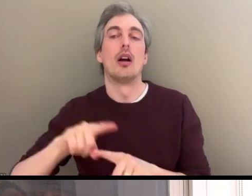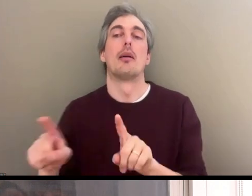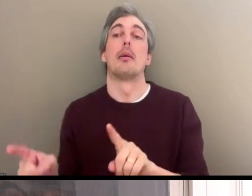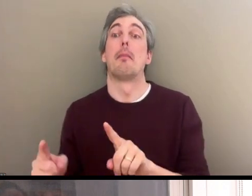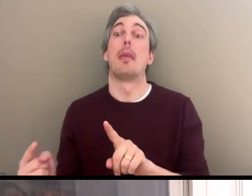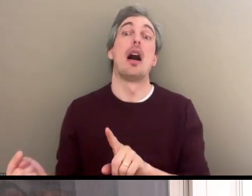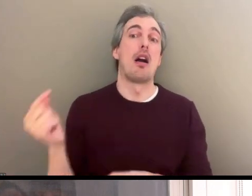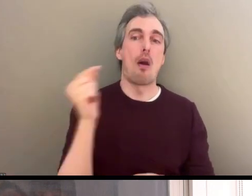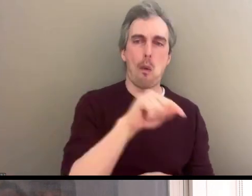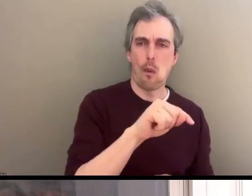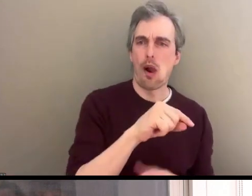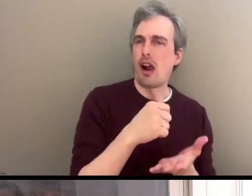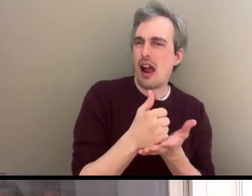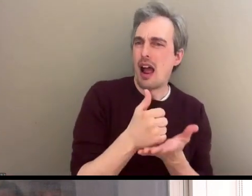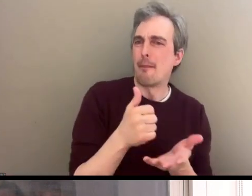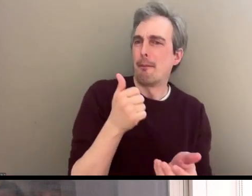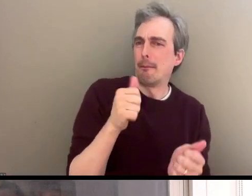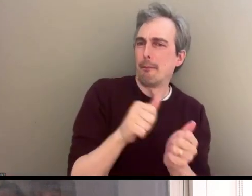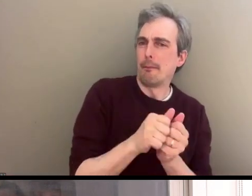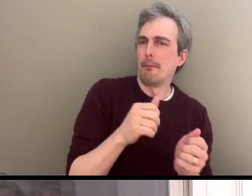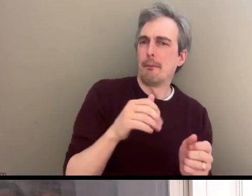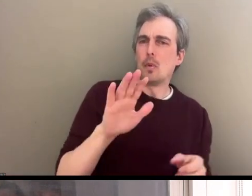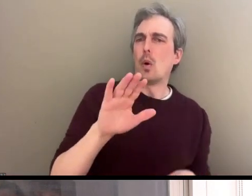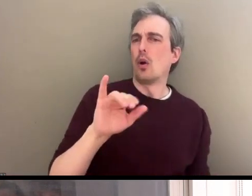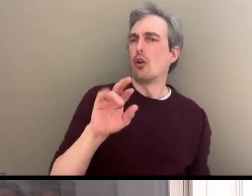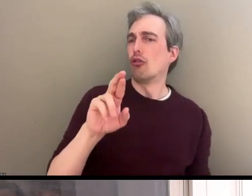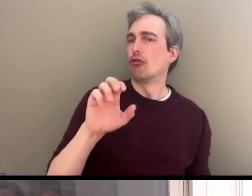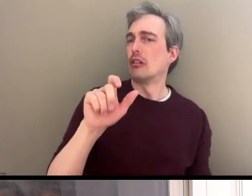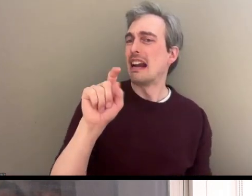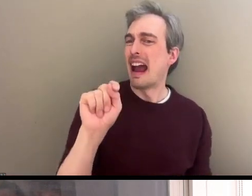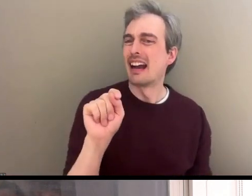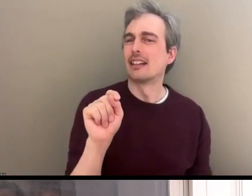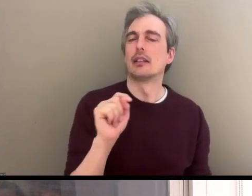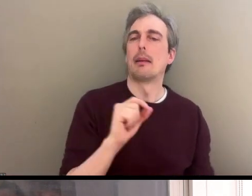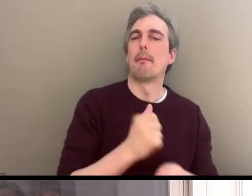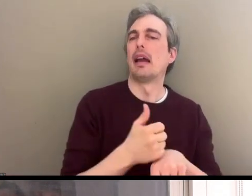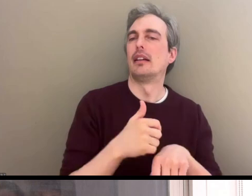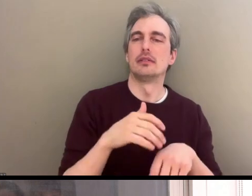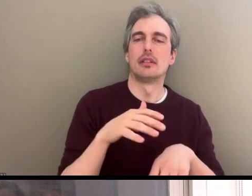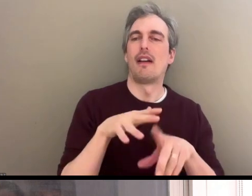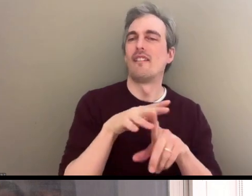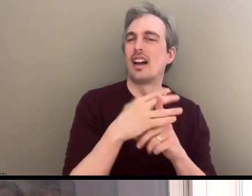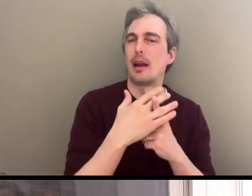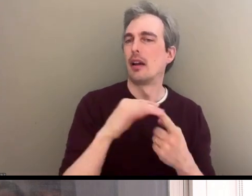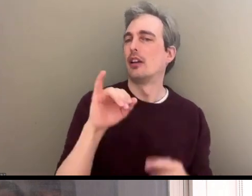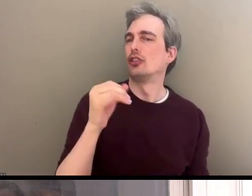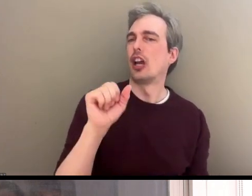So think Next.js, Gatsby, Solid.js, Vanilla React.